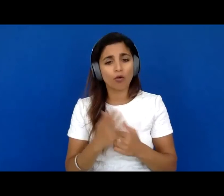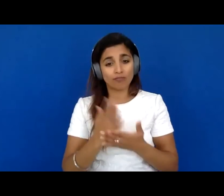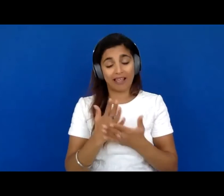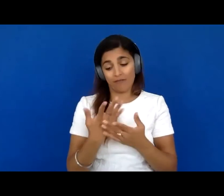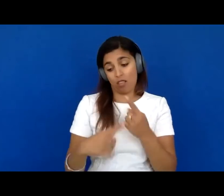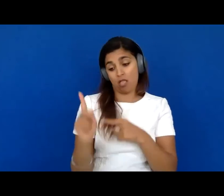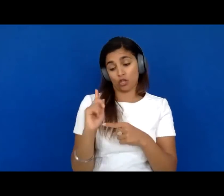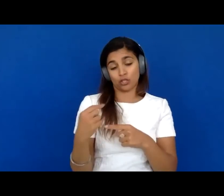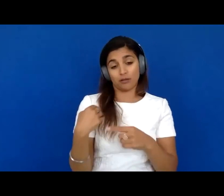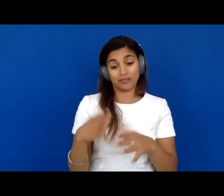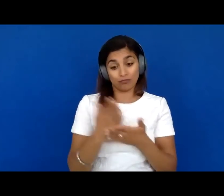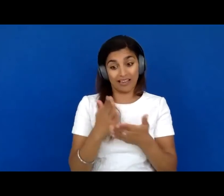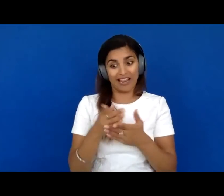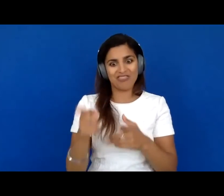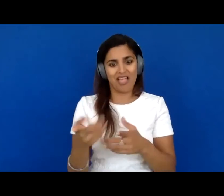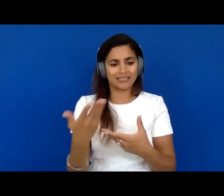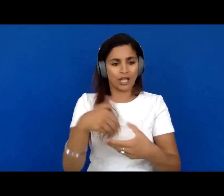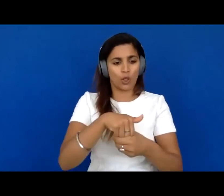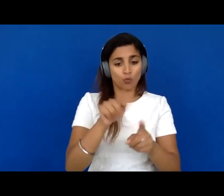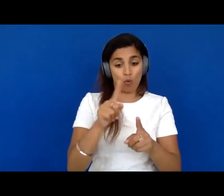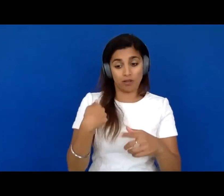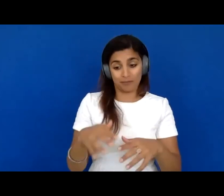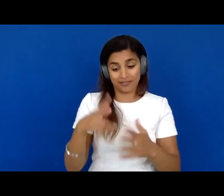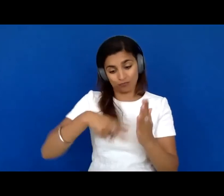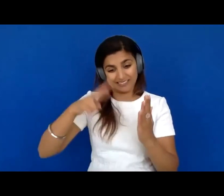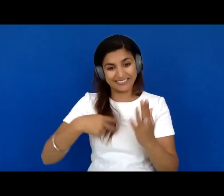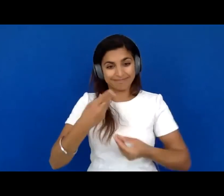just read out to you but they also included what I was saying back to the